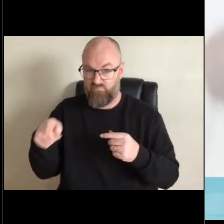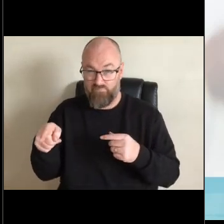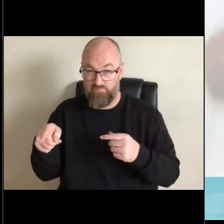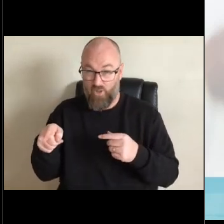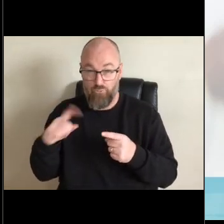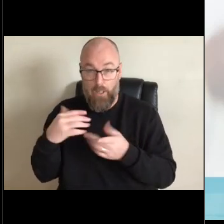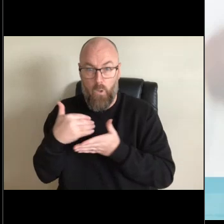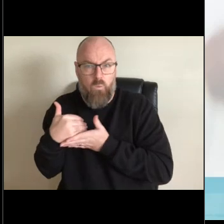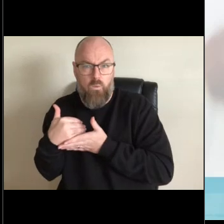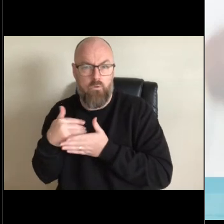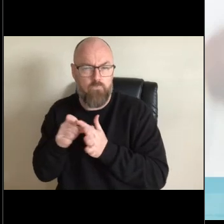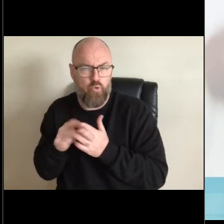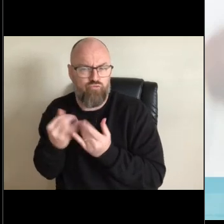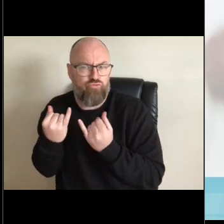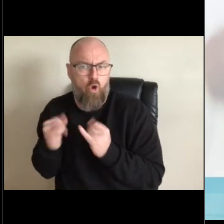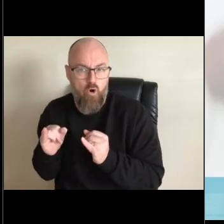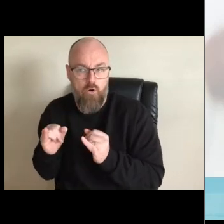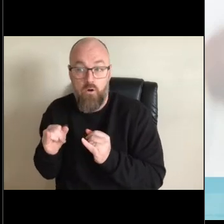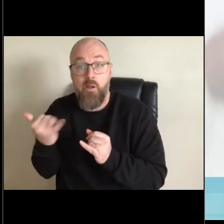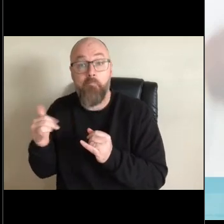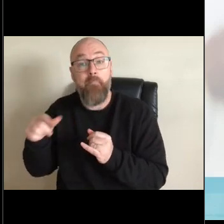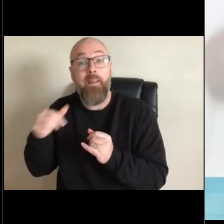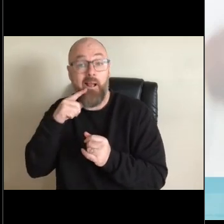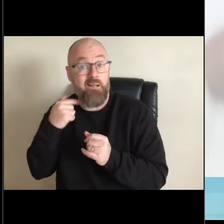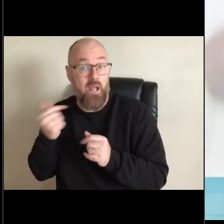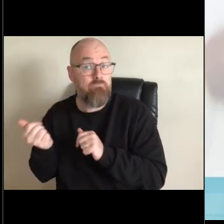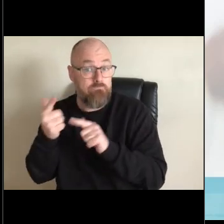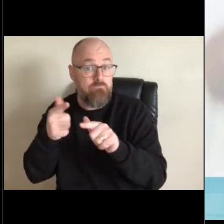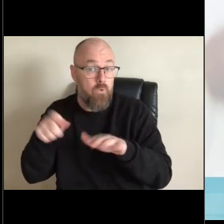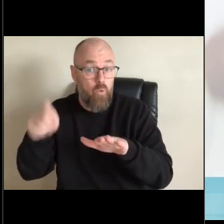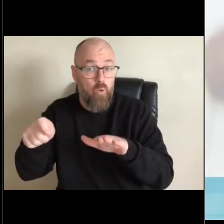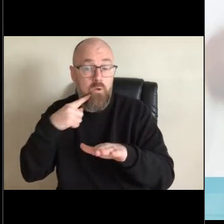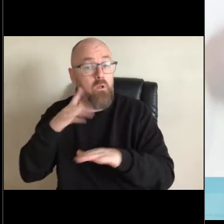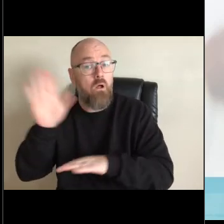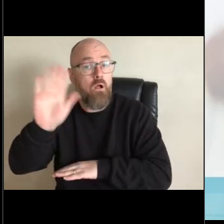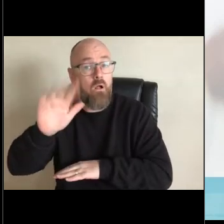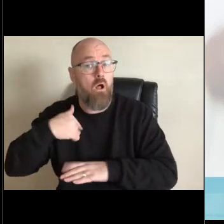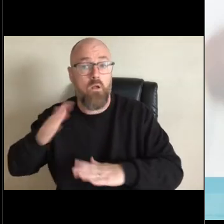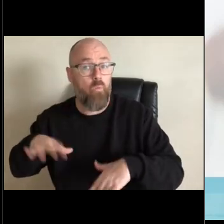say well there's these reasons the children got don't want to go I I can't enforce that and so